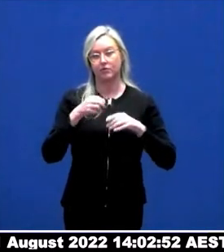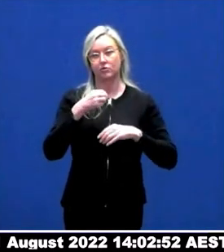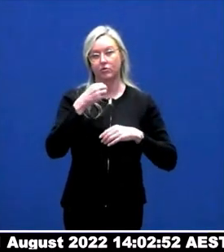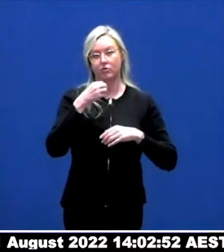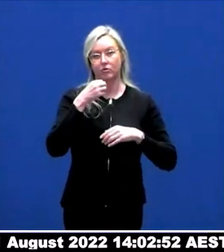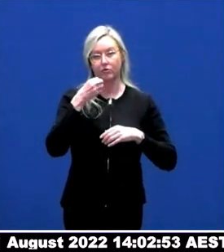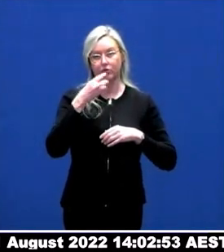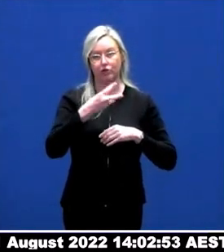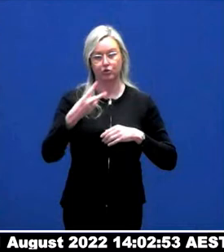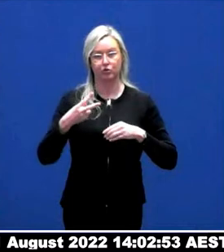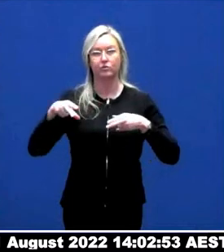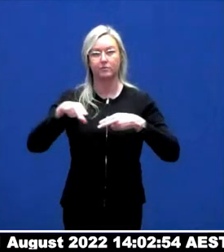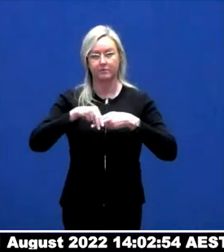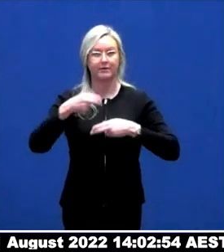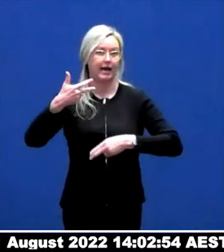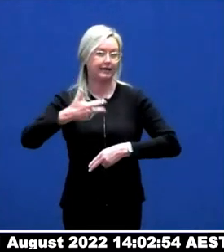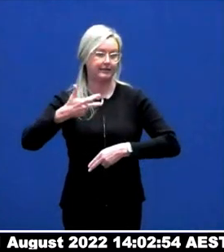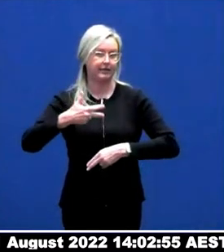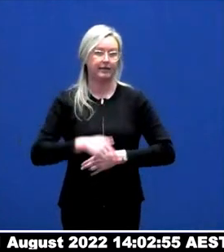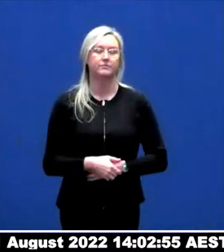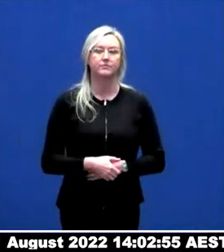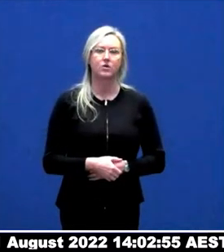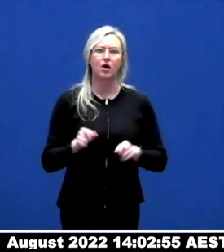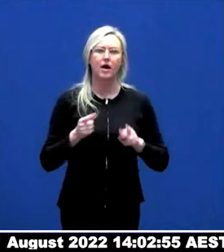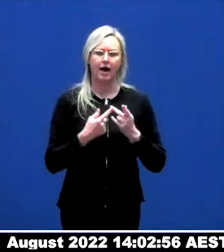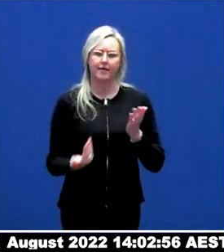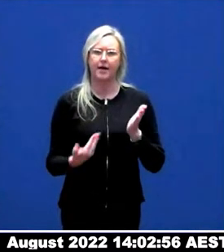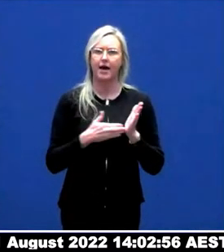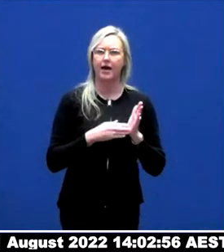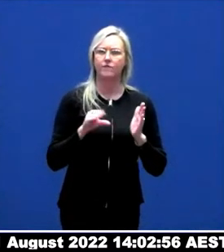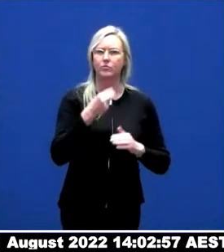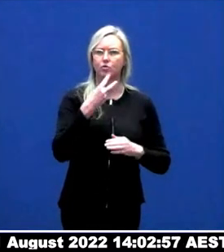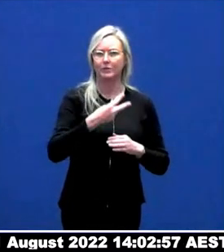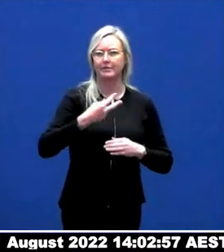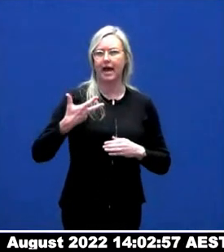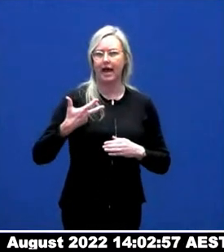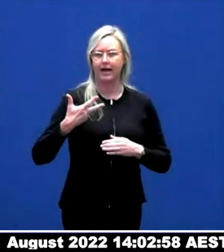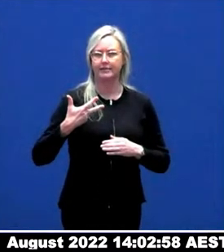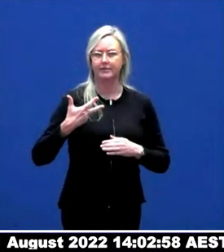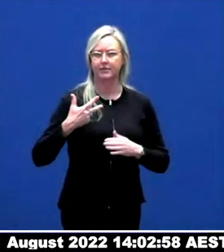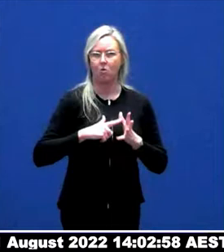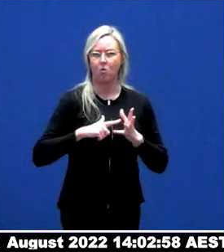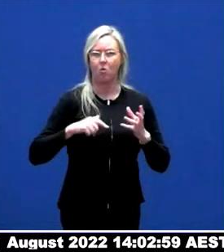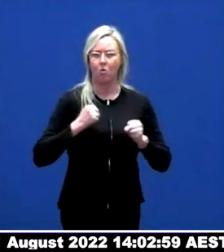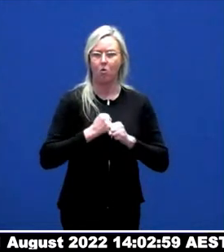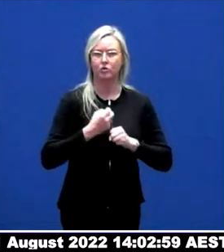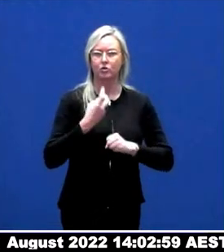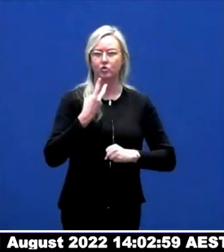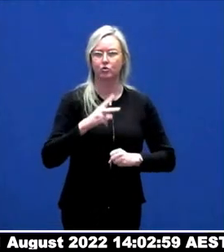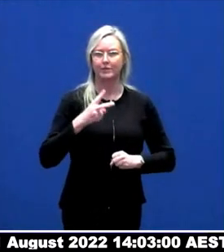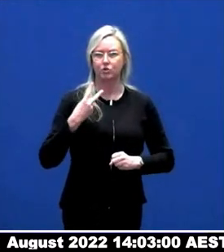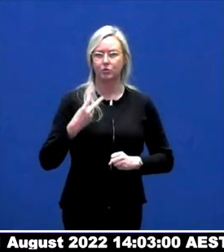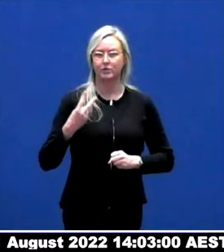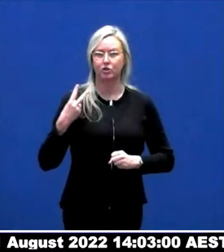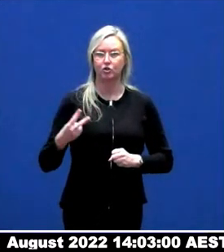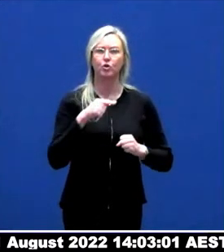There was also a corrigendum dated 28 August 2022 in which you corrected the